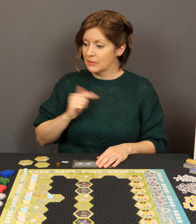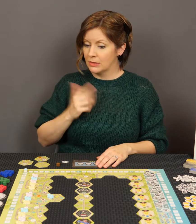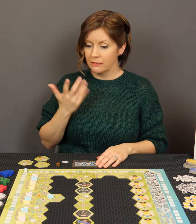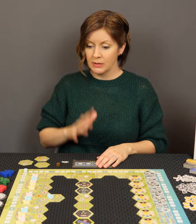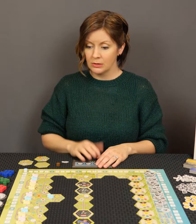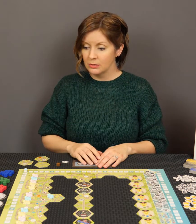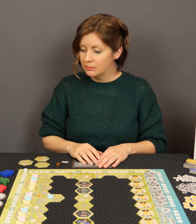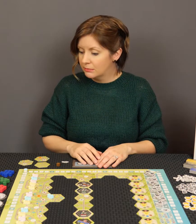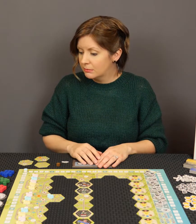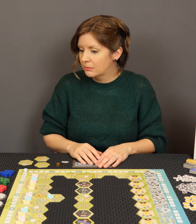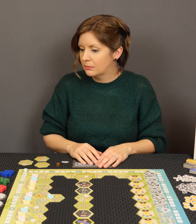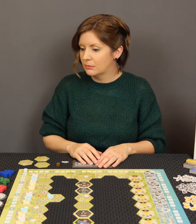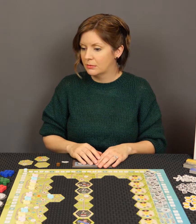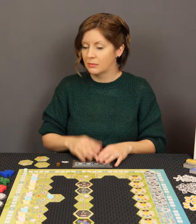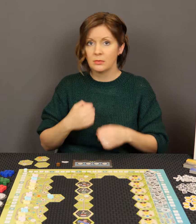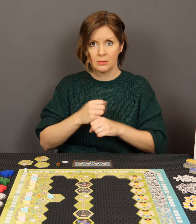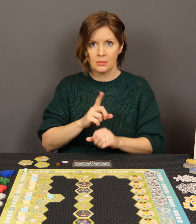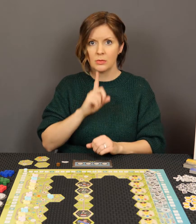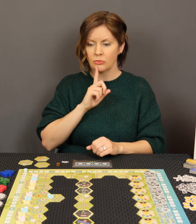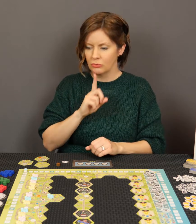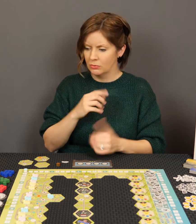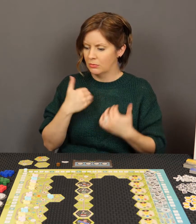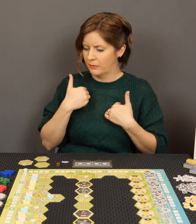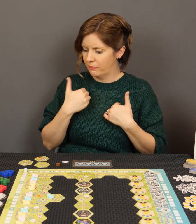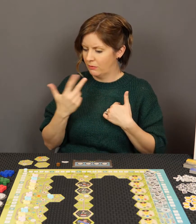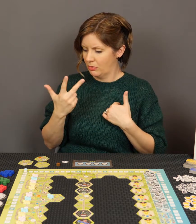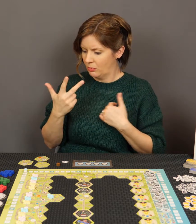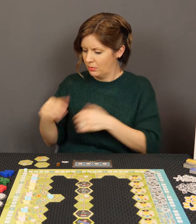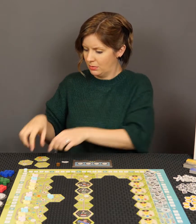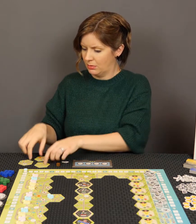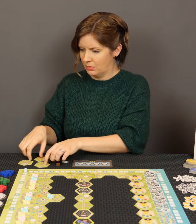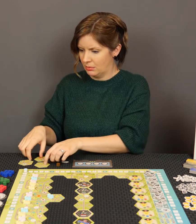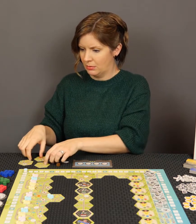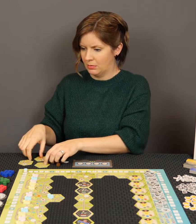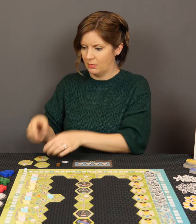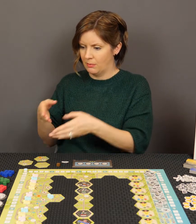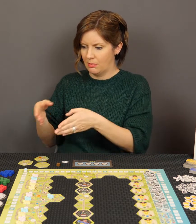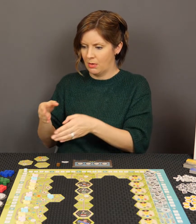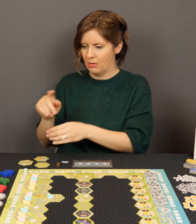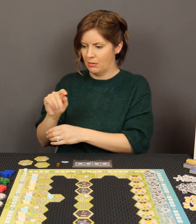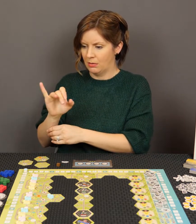So once my turn is finished, and I’ve made sure that there are 3 path tiles in my supply